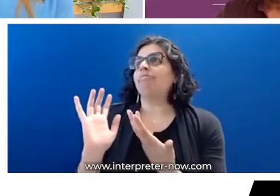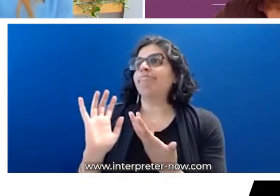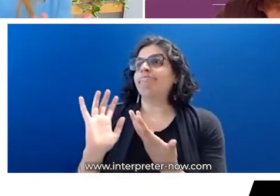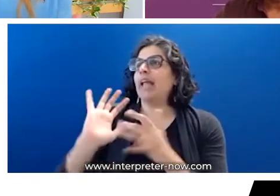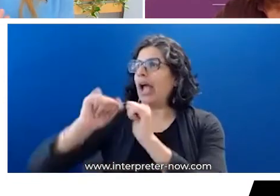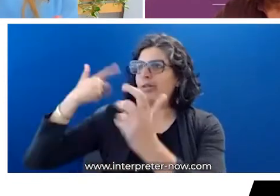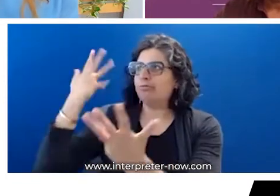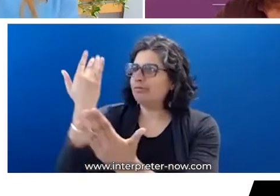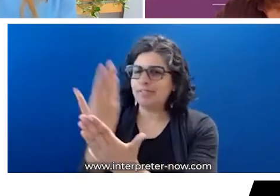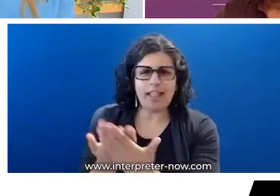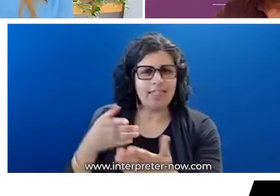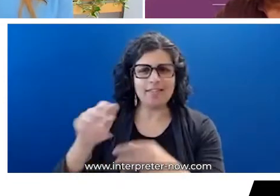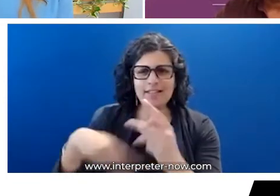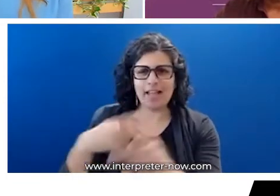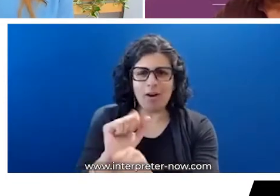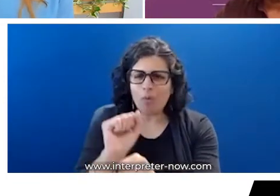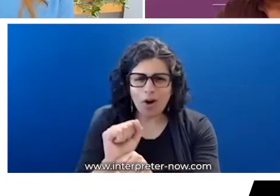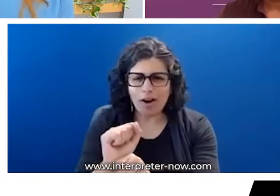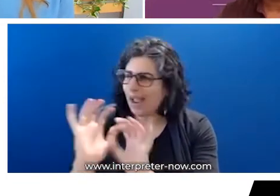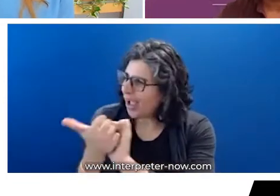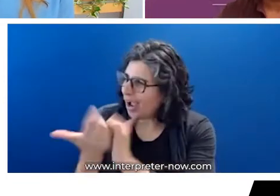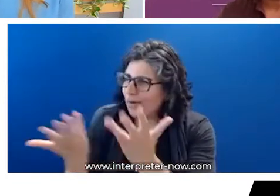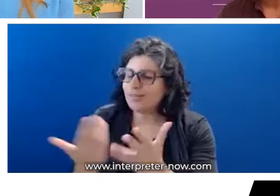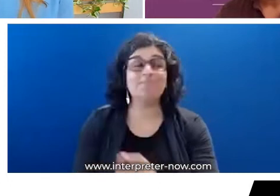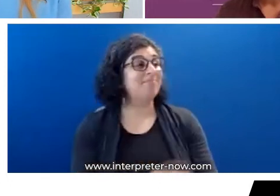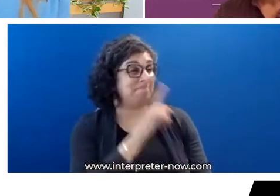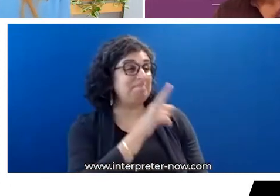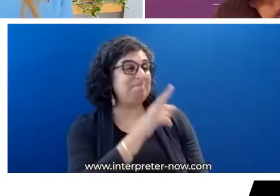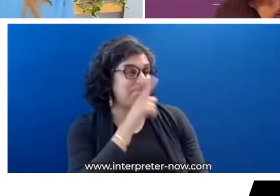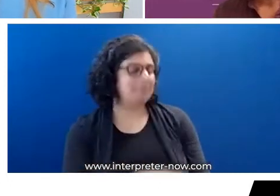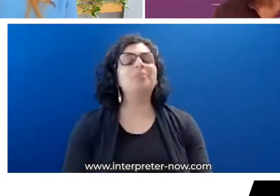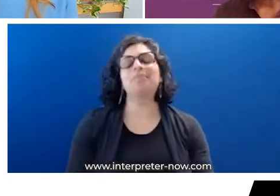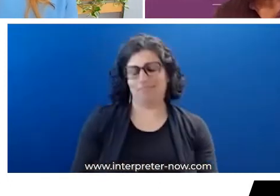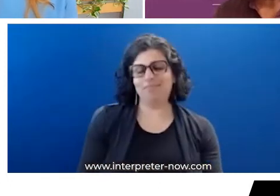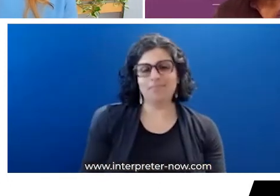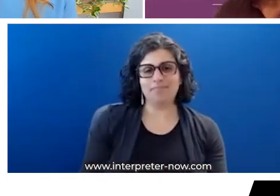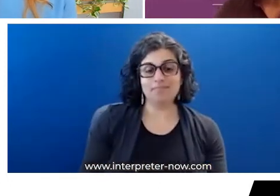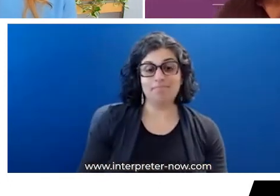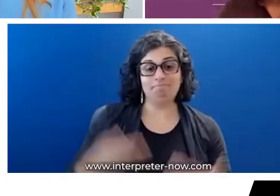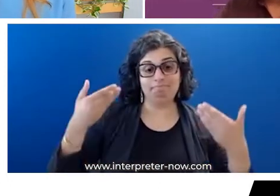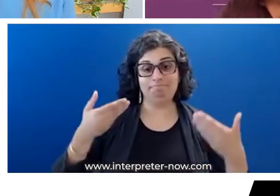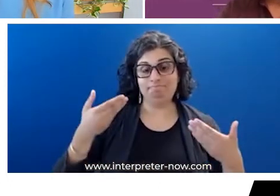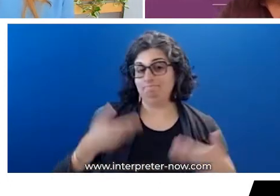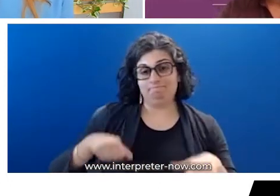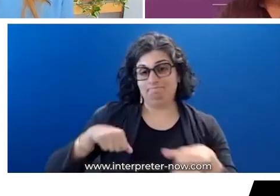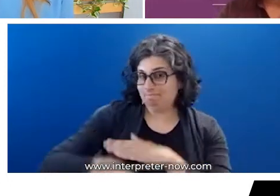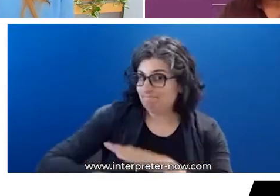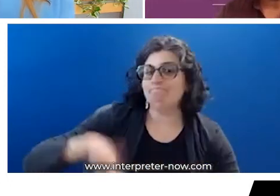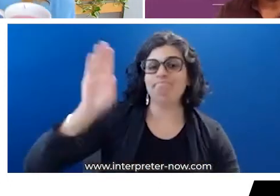up doing the work that you do now? Sure. So, I am born and raised in South Carolina.